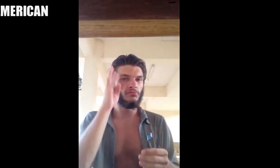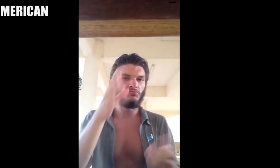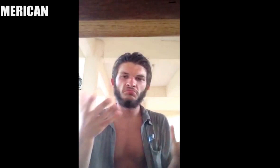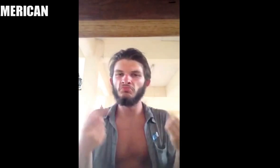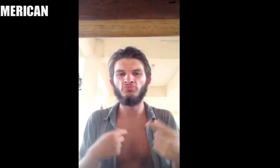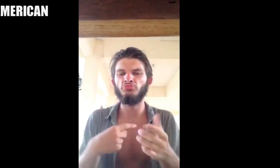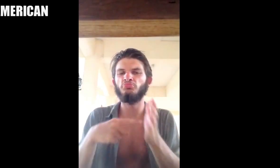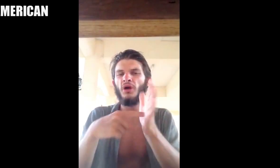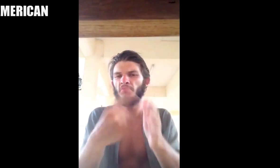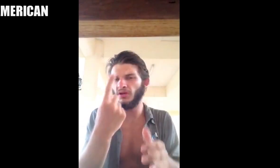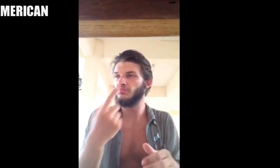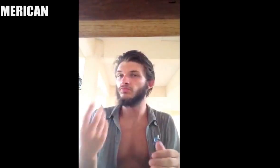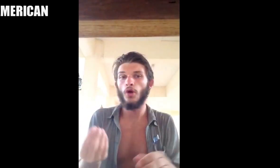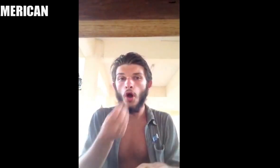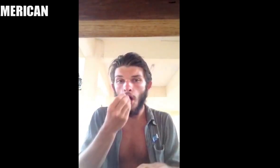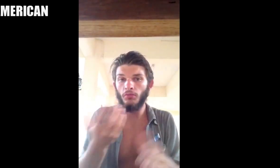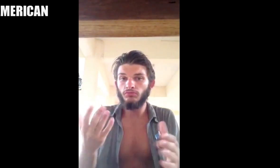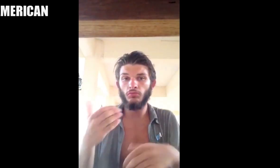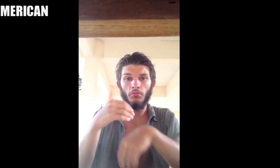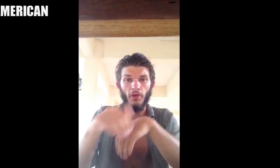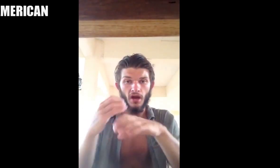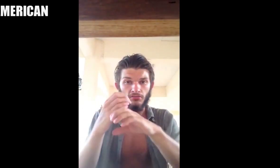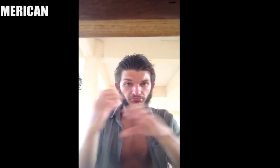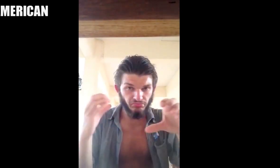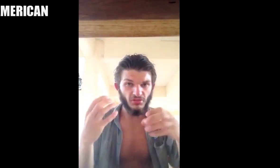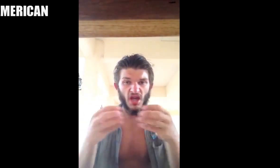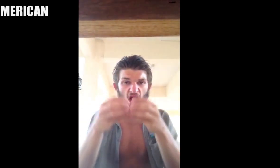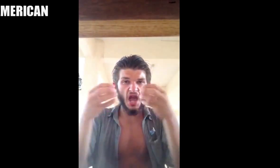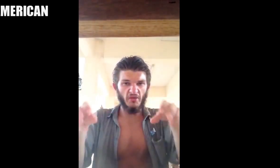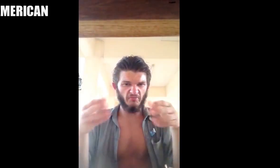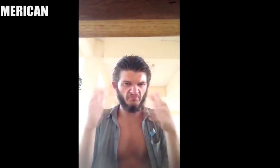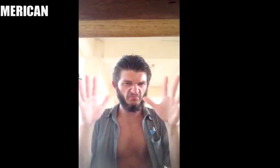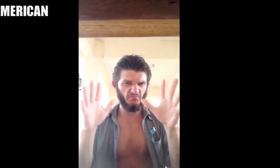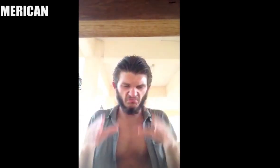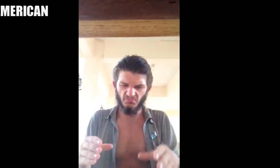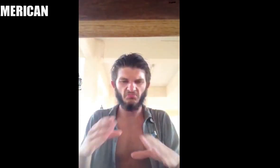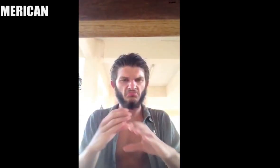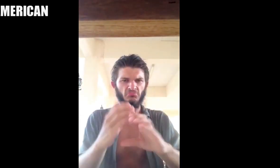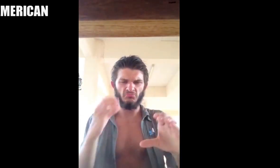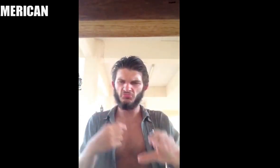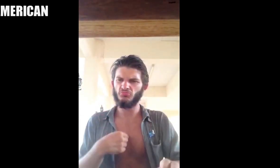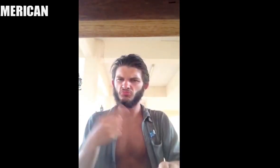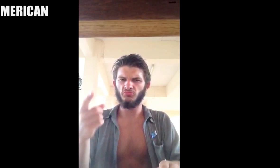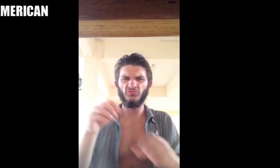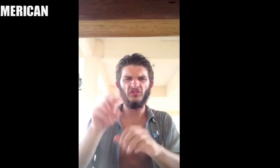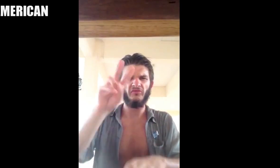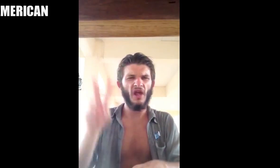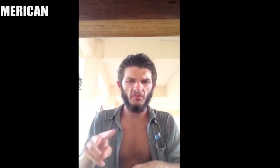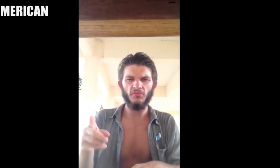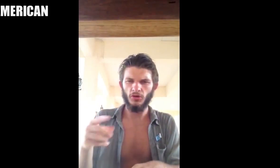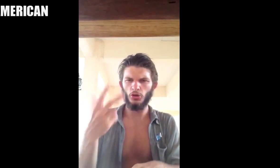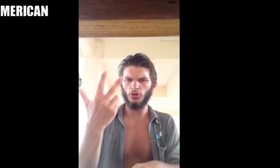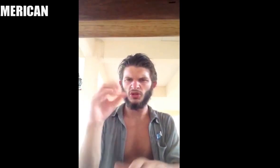For example, maybe for a loaf of bread or half a loaf. In Vietnam, they said it was 30 thousand.